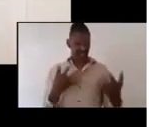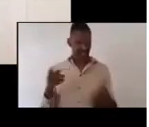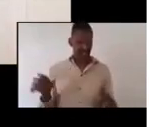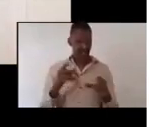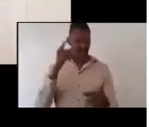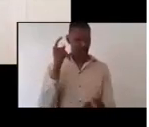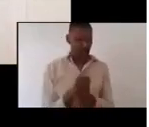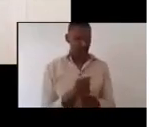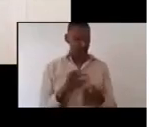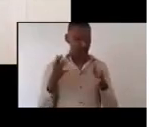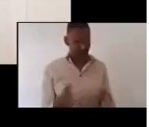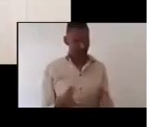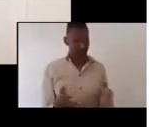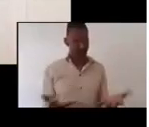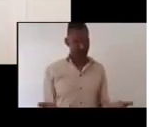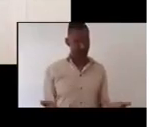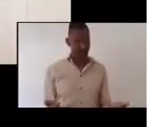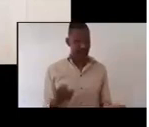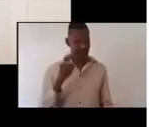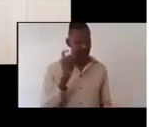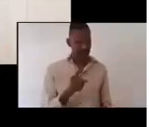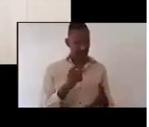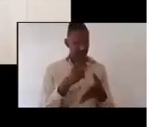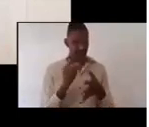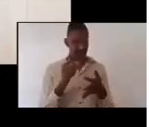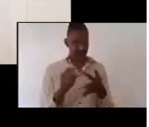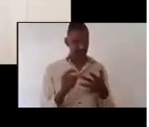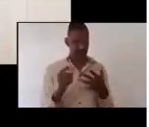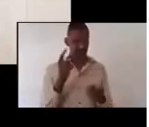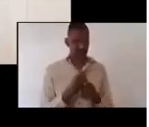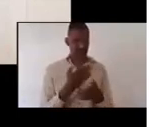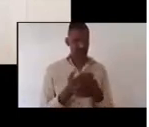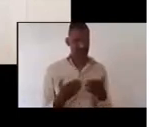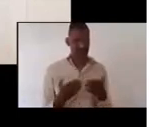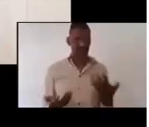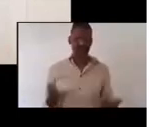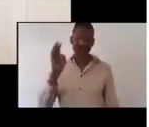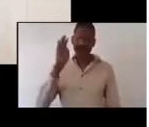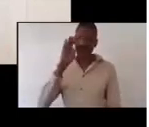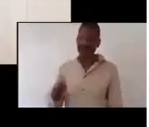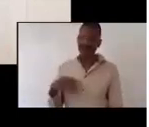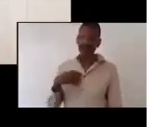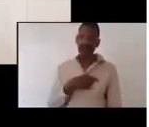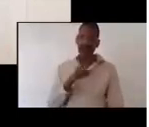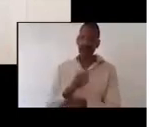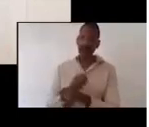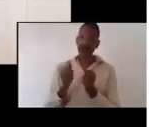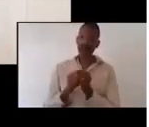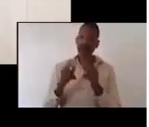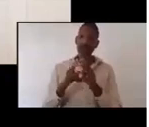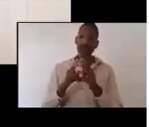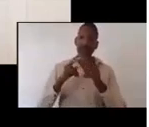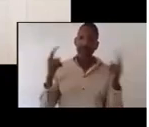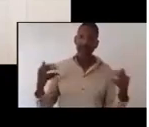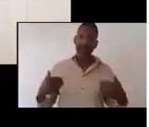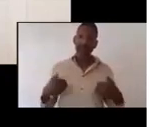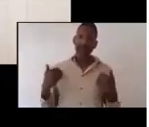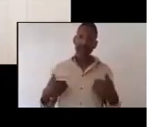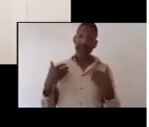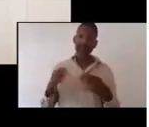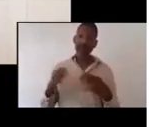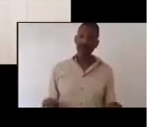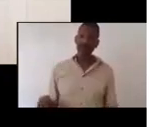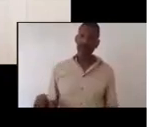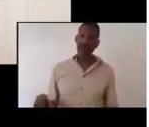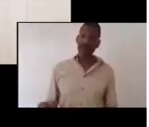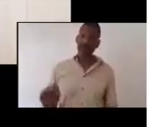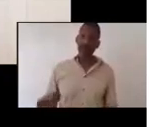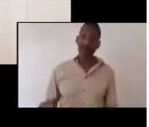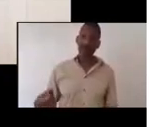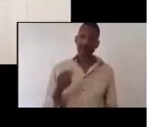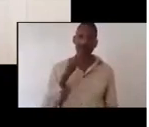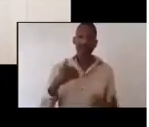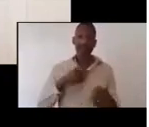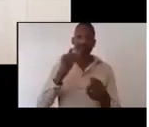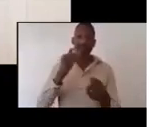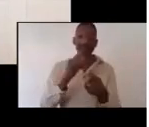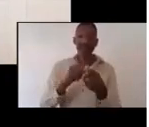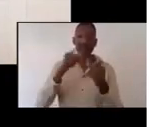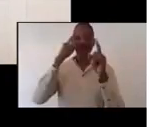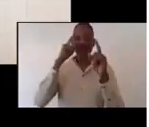However, particularly because we work with very young learners and their caregivers, we use a different lens of our programs. In any of the same programming we do in the museum,